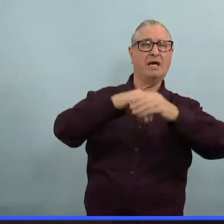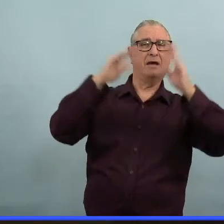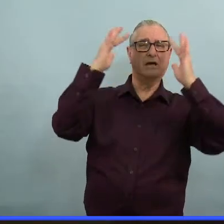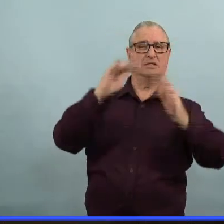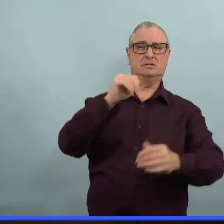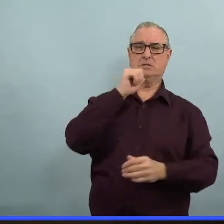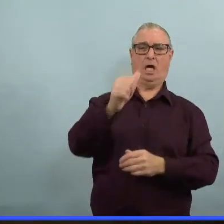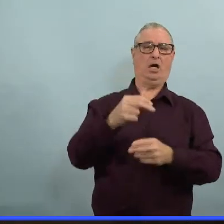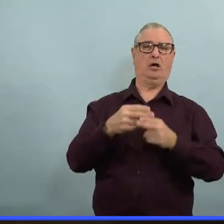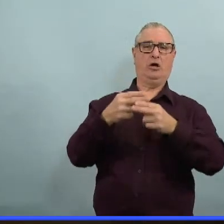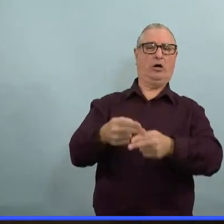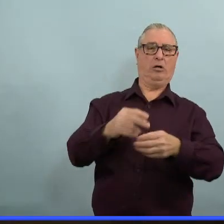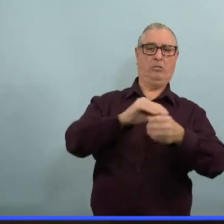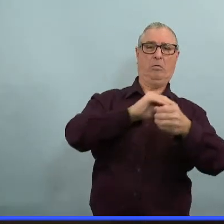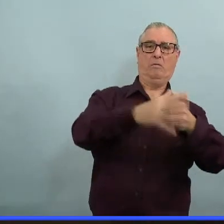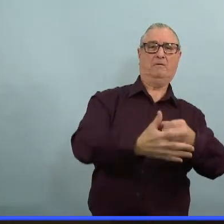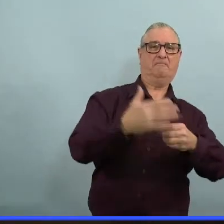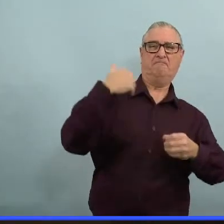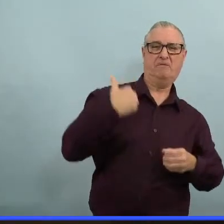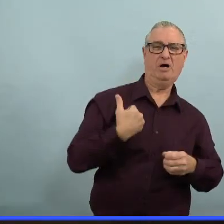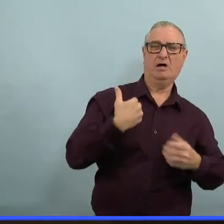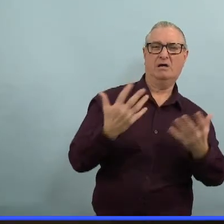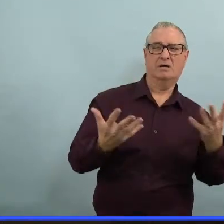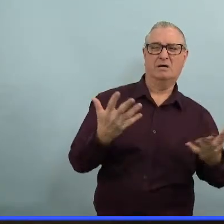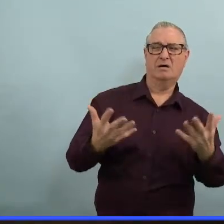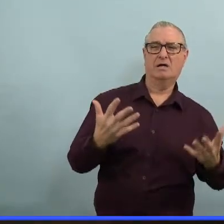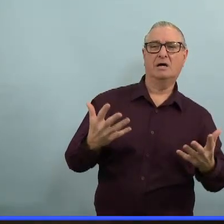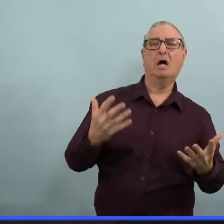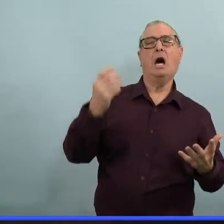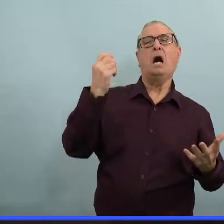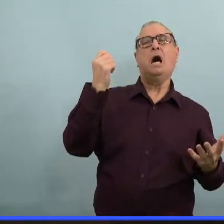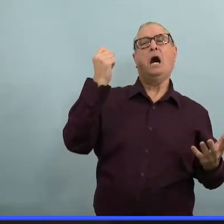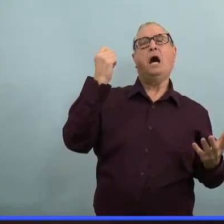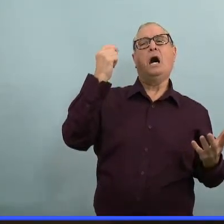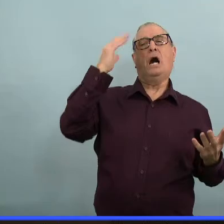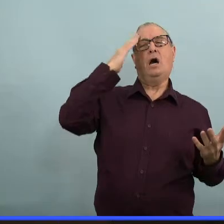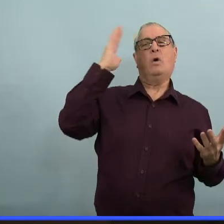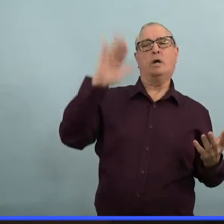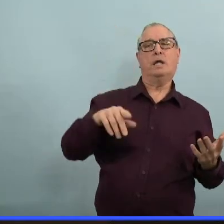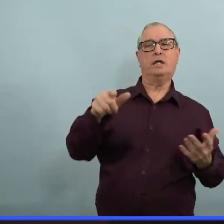know you're not from the shared health system side here but how what do you say to those